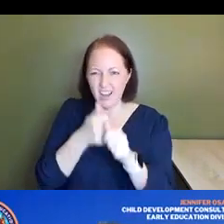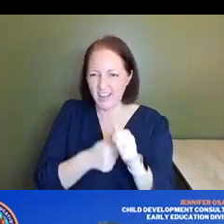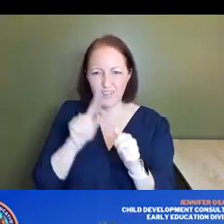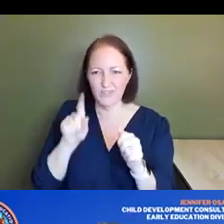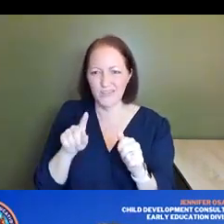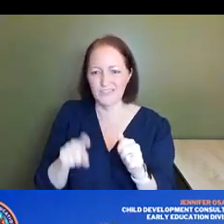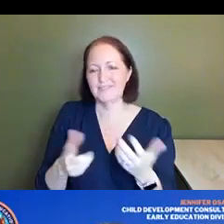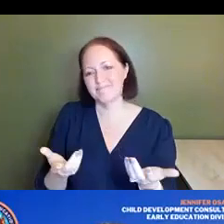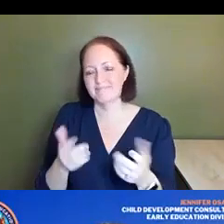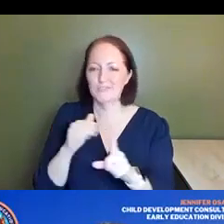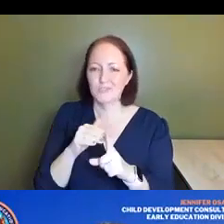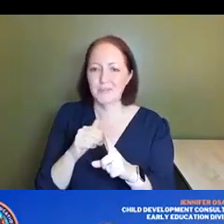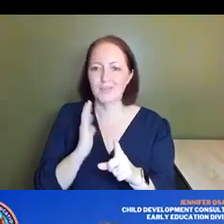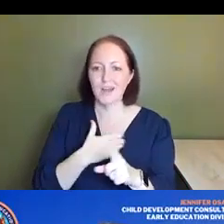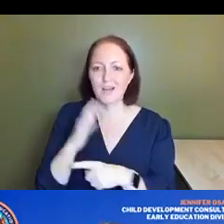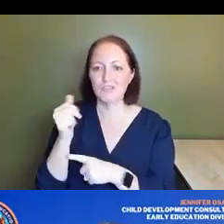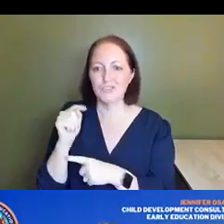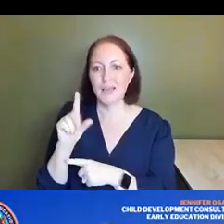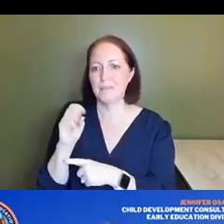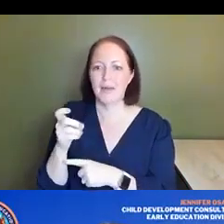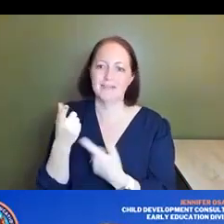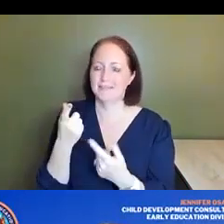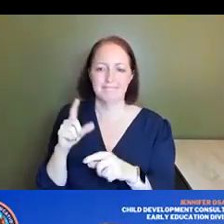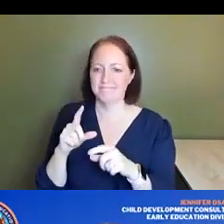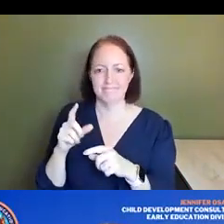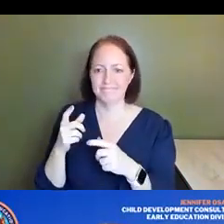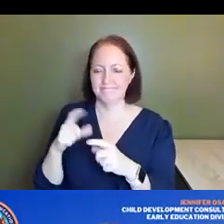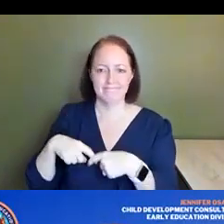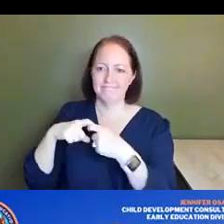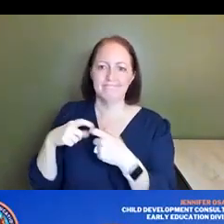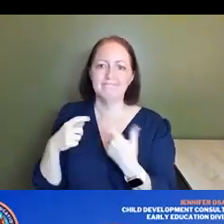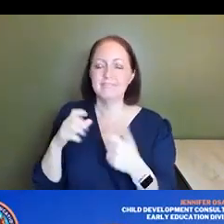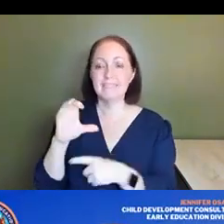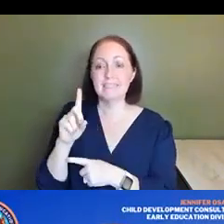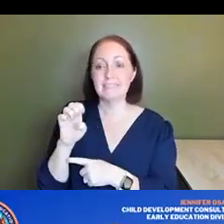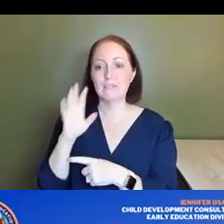Just a reminder our chat box is disabled. CDE will be able to share links with you there